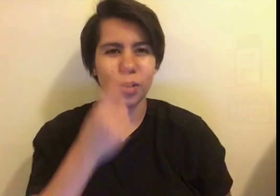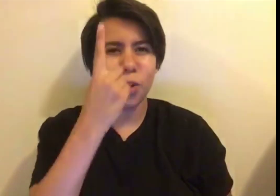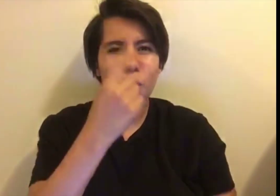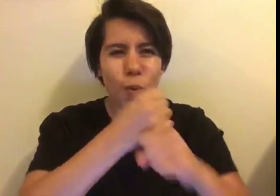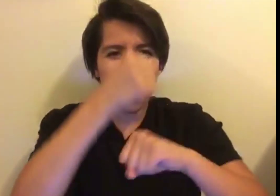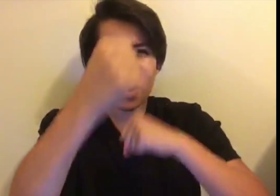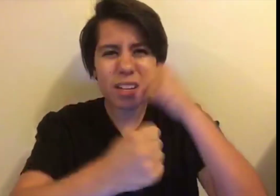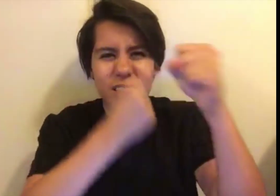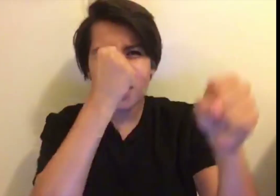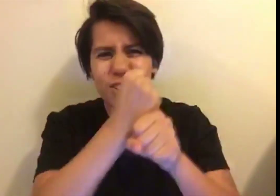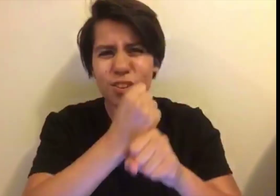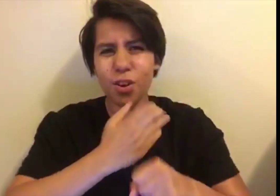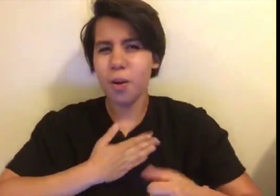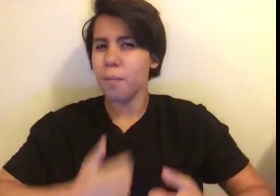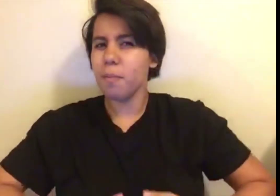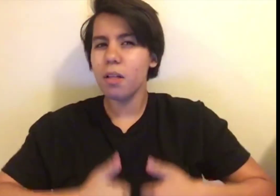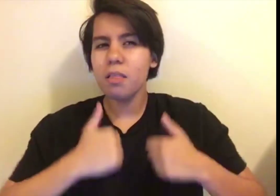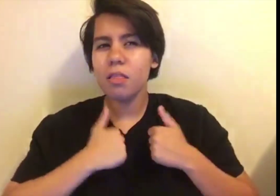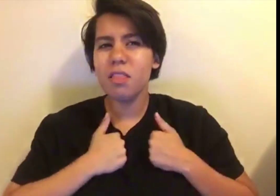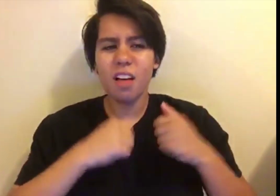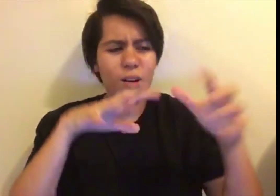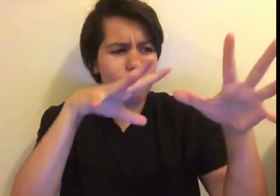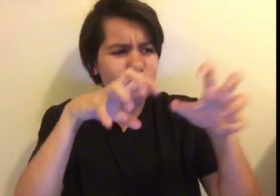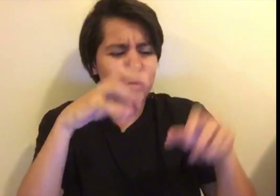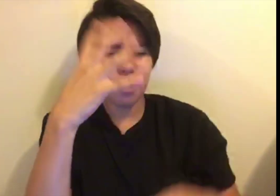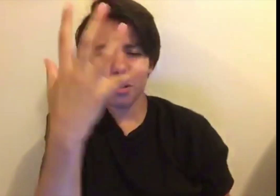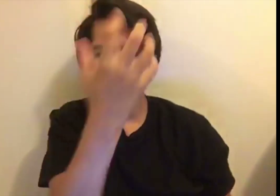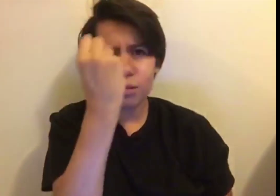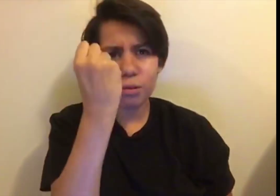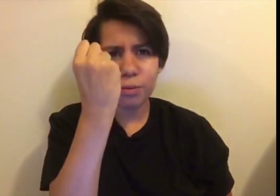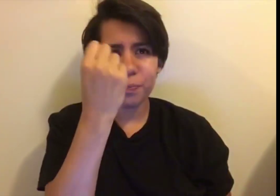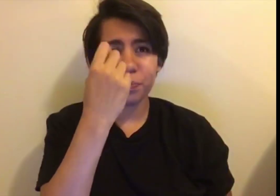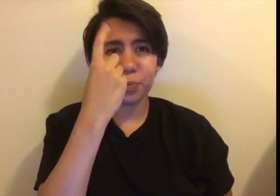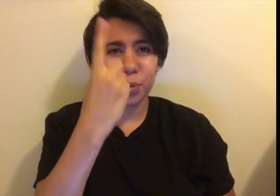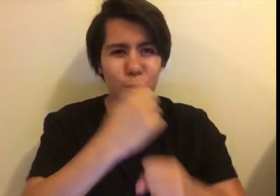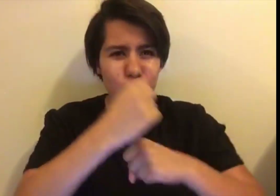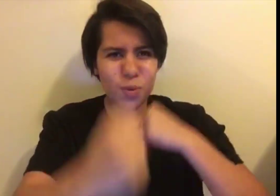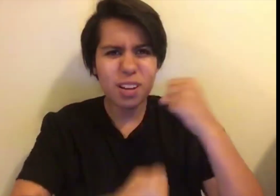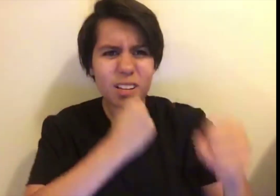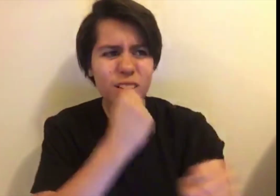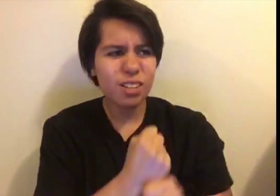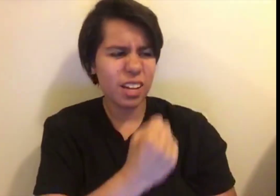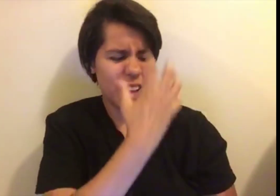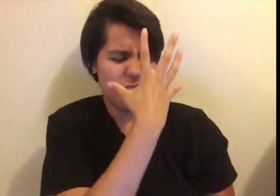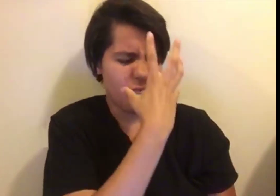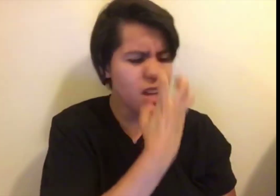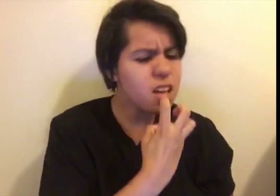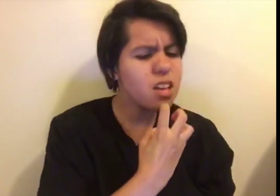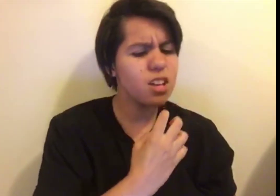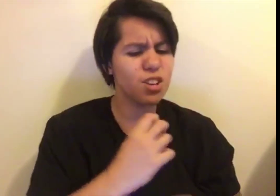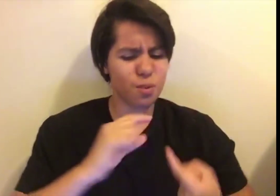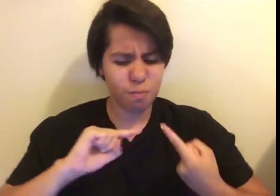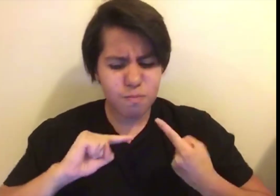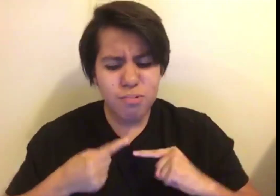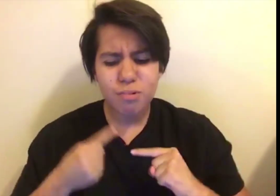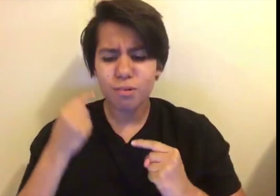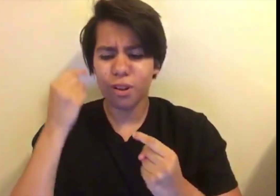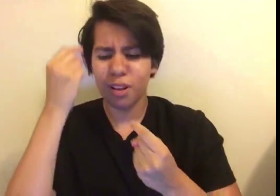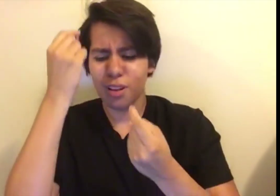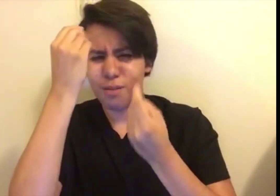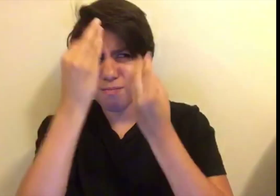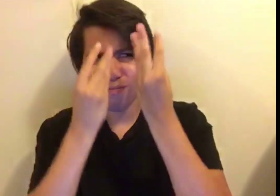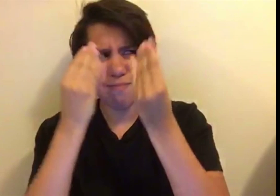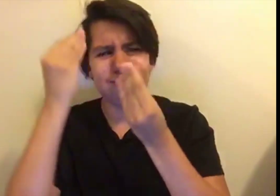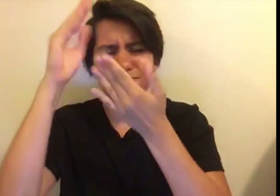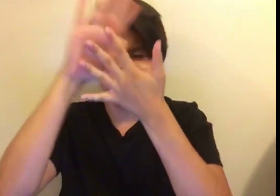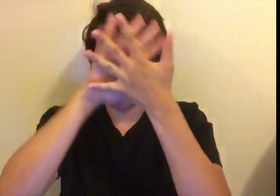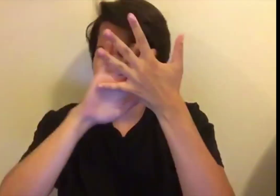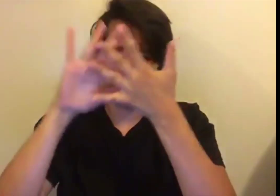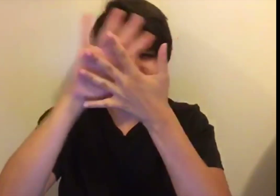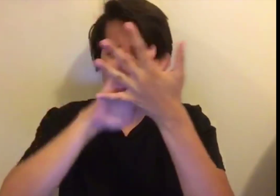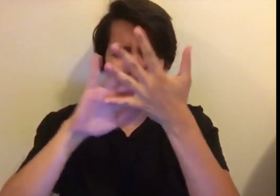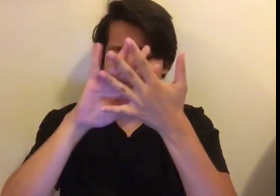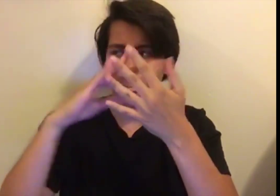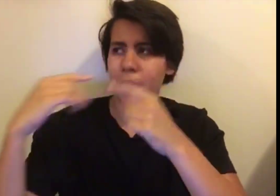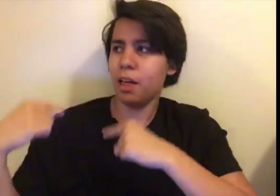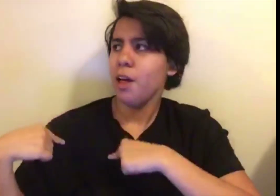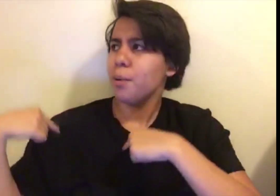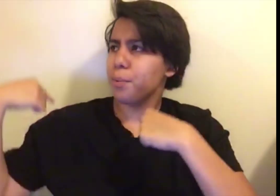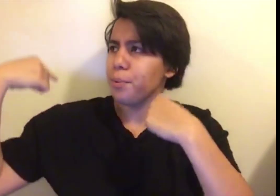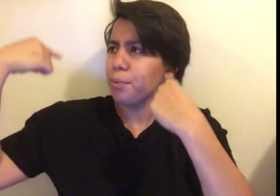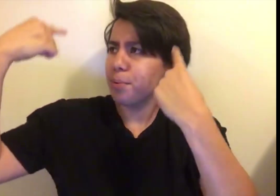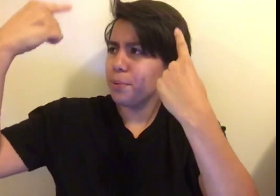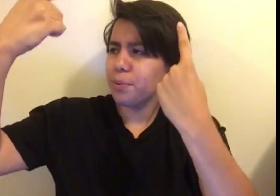Daniela Villegas: My life has been on hold for over a year, a year of anger, anguish and uncertainty,